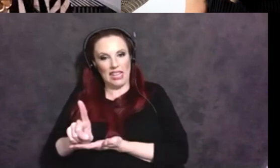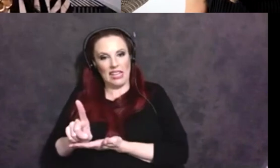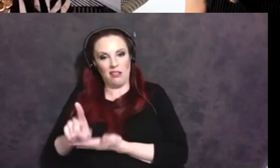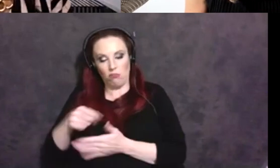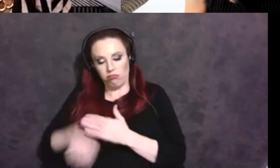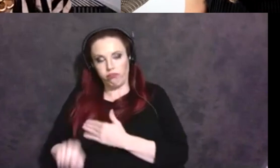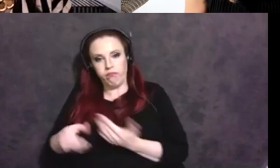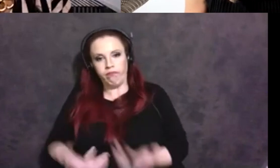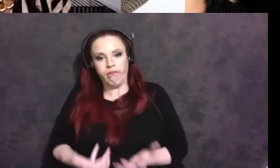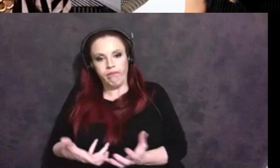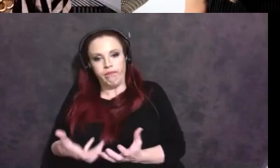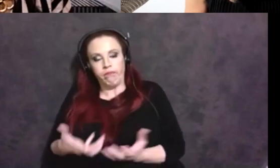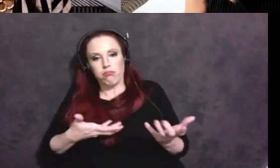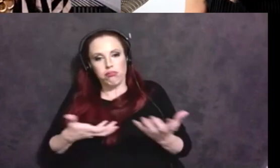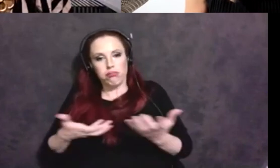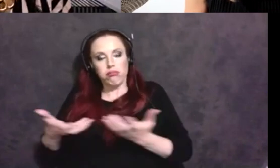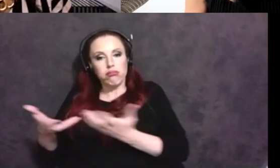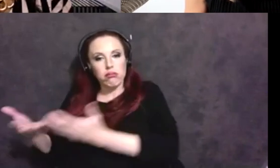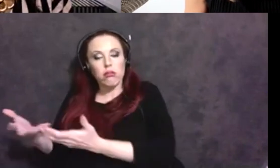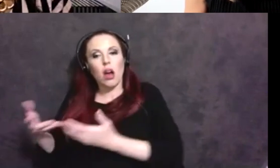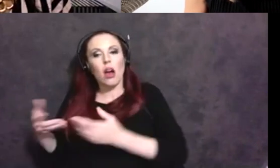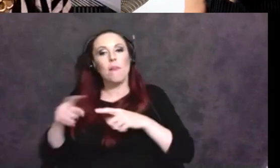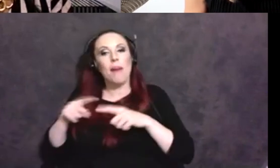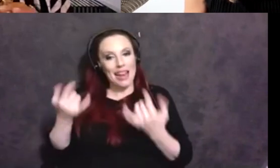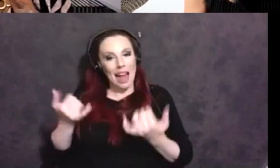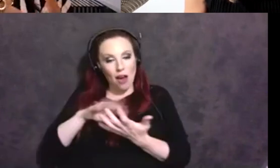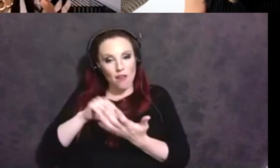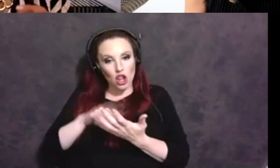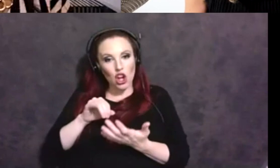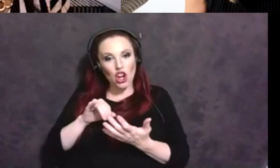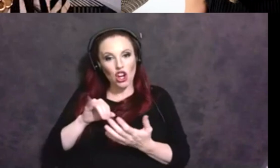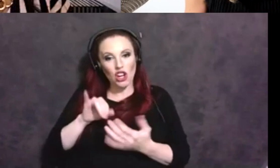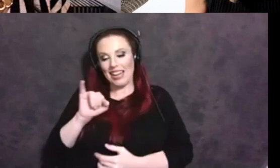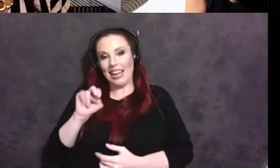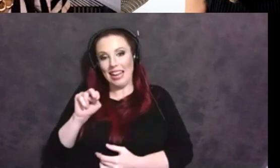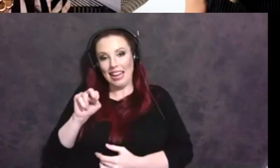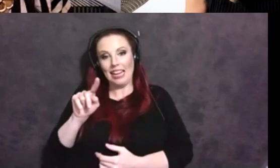to Delhi. She was like a week old when that happened. I have learned through my trauma